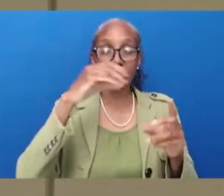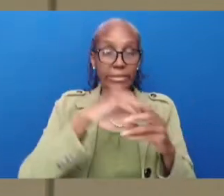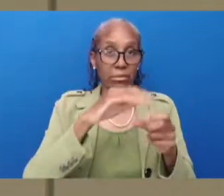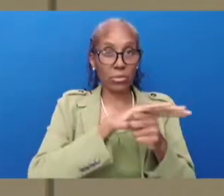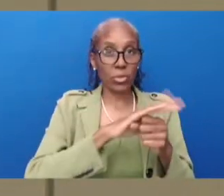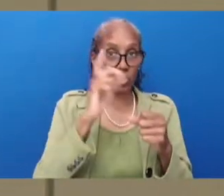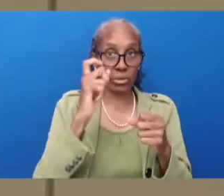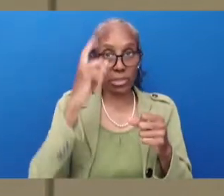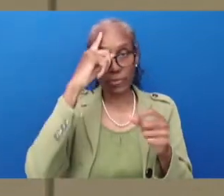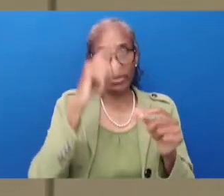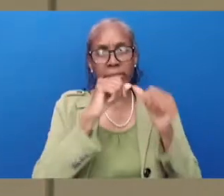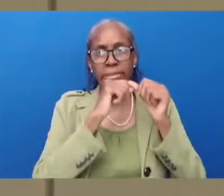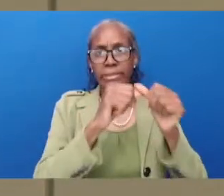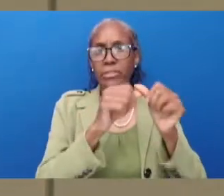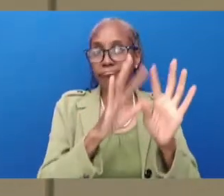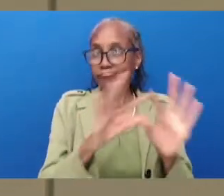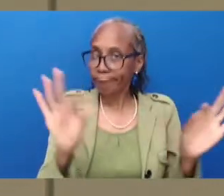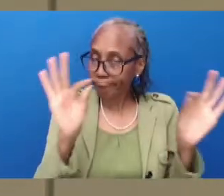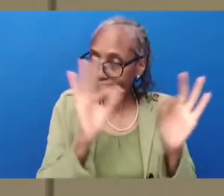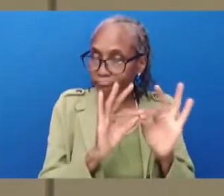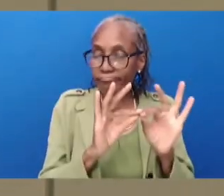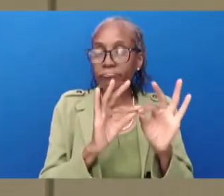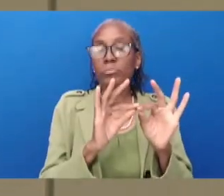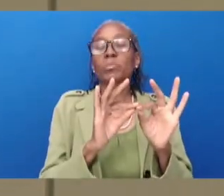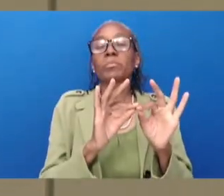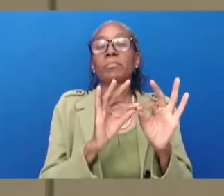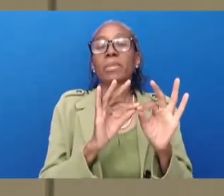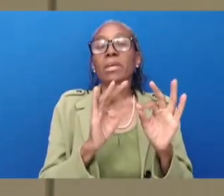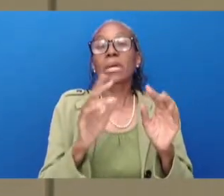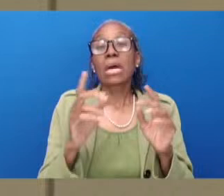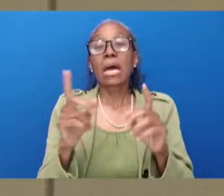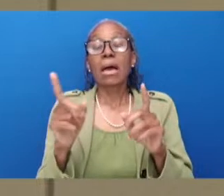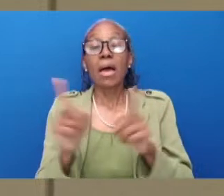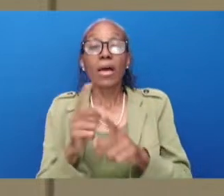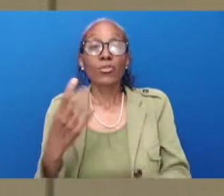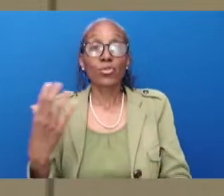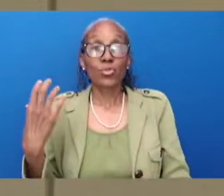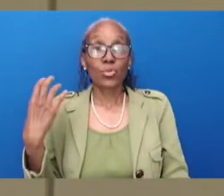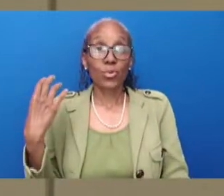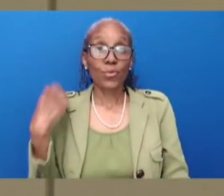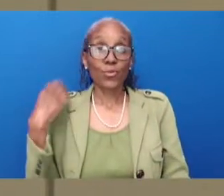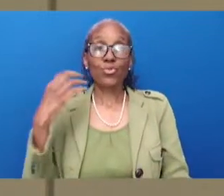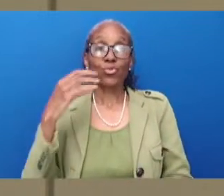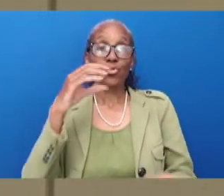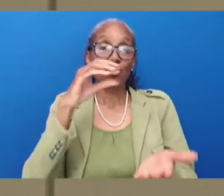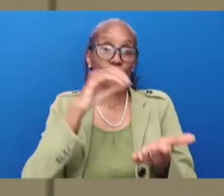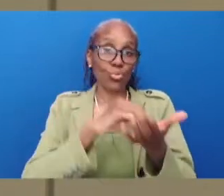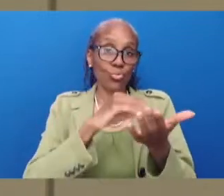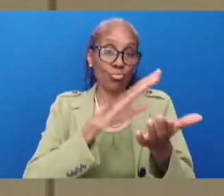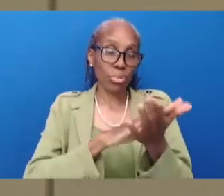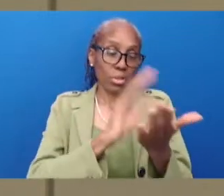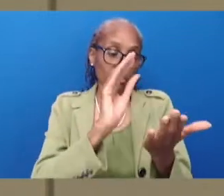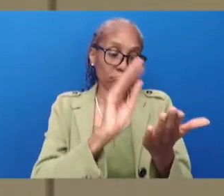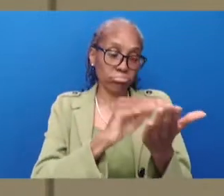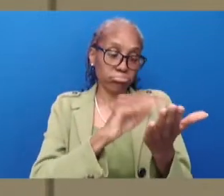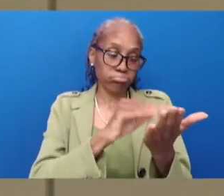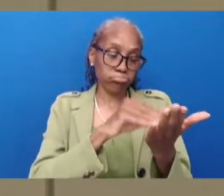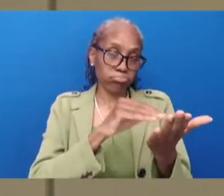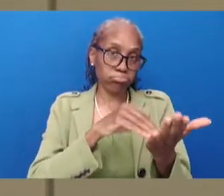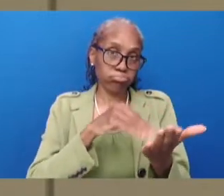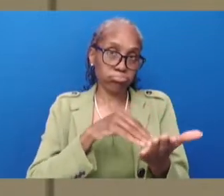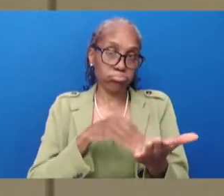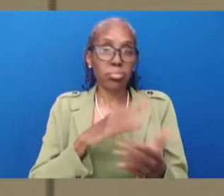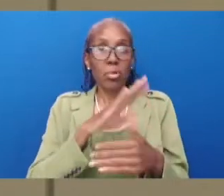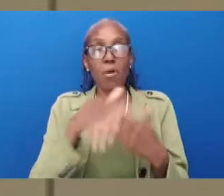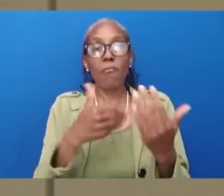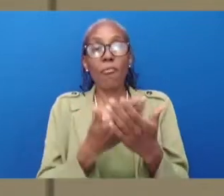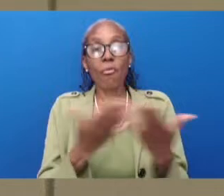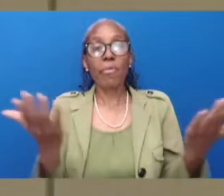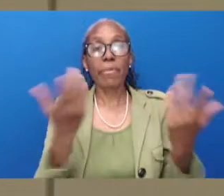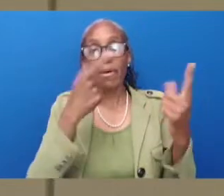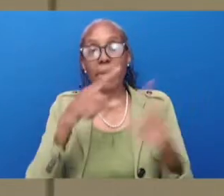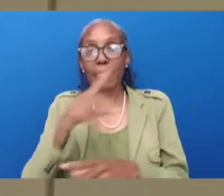IS ONE OF THE OLDEST IN THE